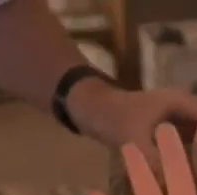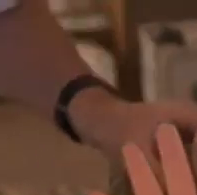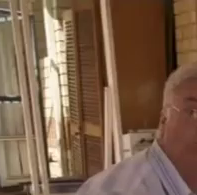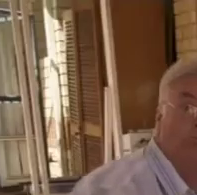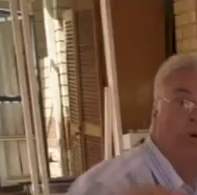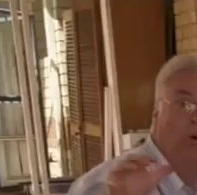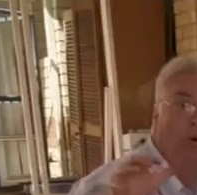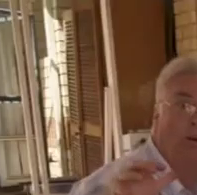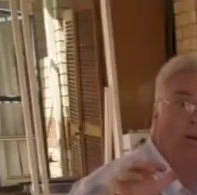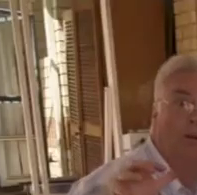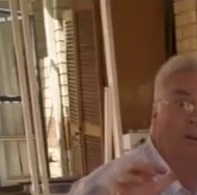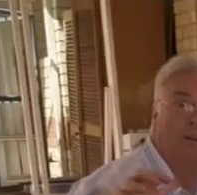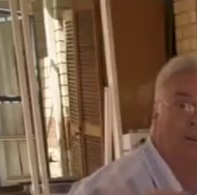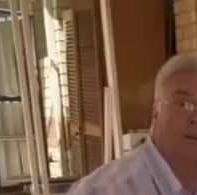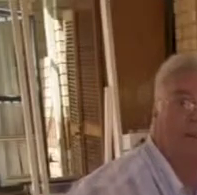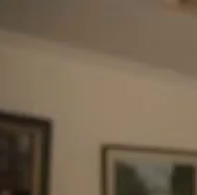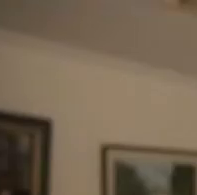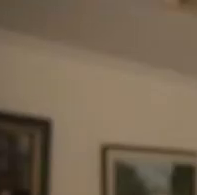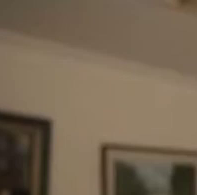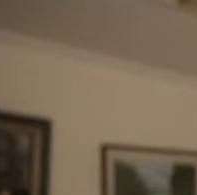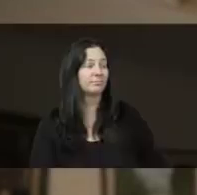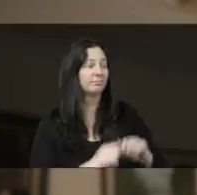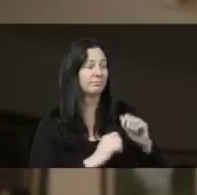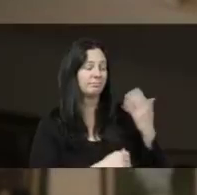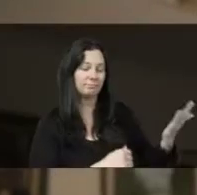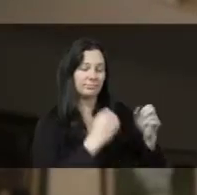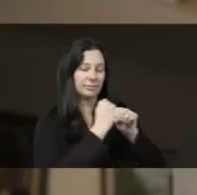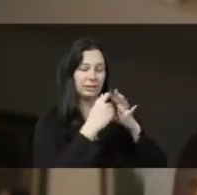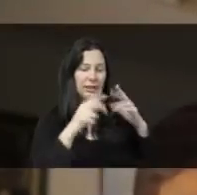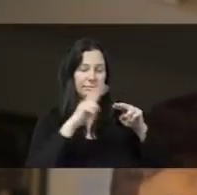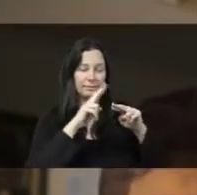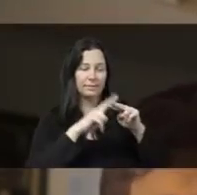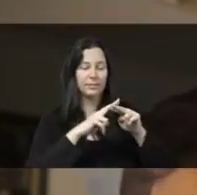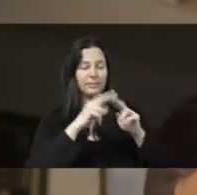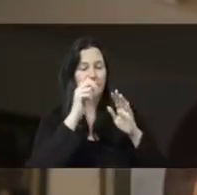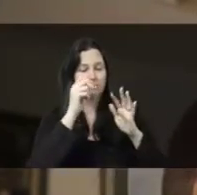Boo! Geoff's a painter and a sculptor.